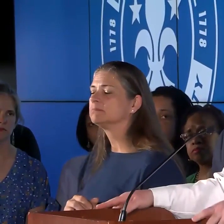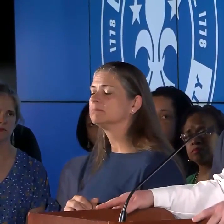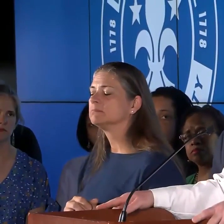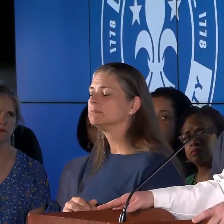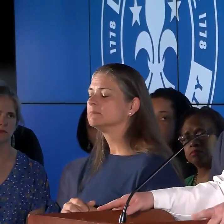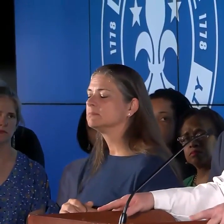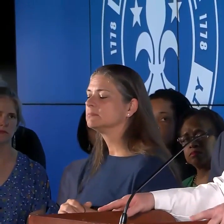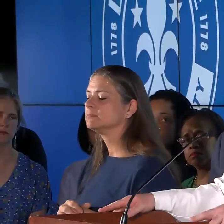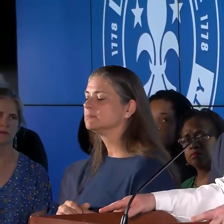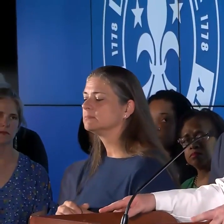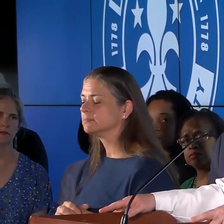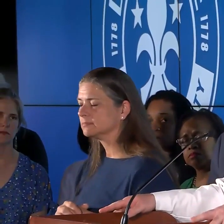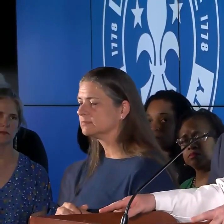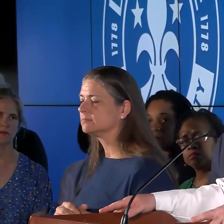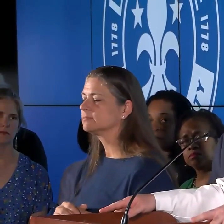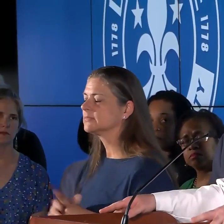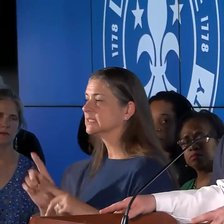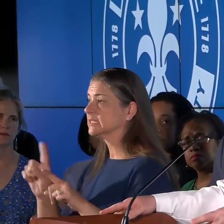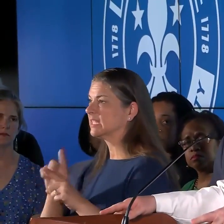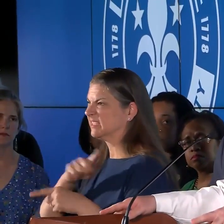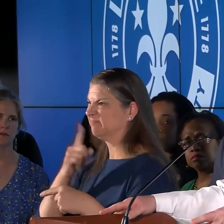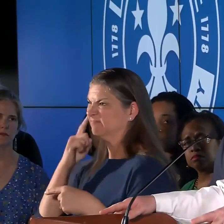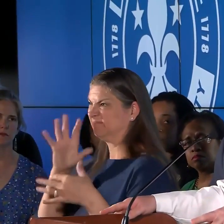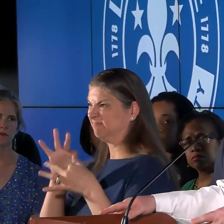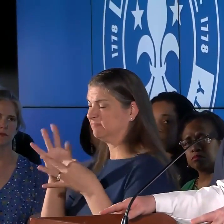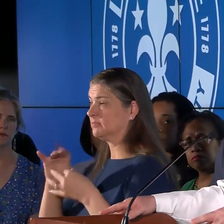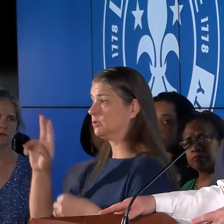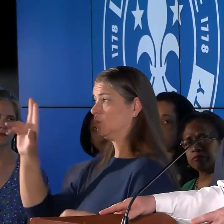As was reported this morning, University of Louisville Hospital